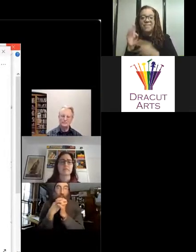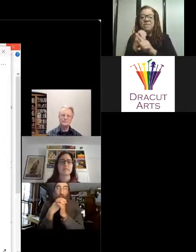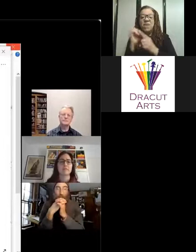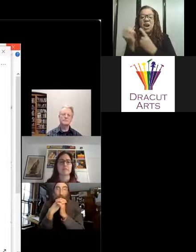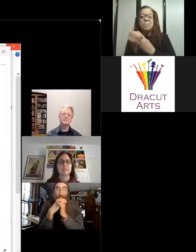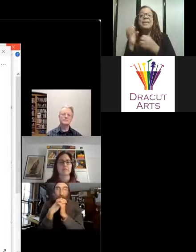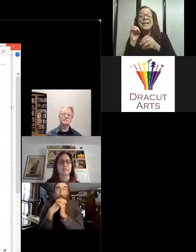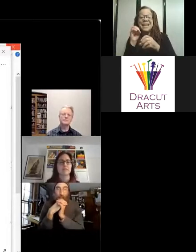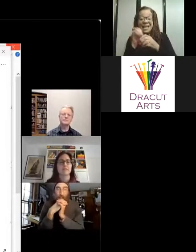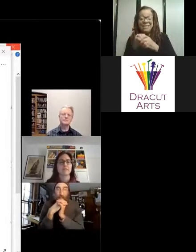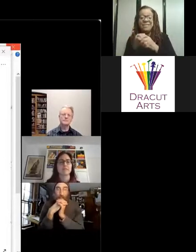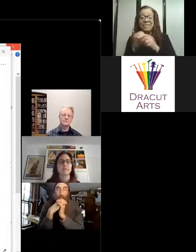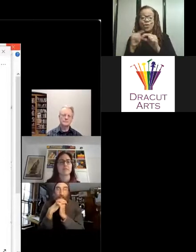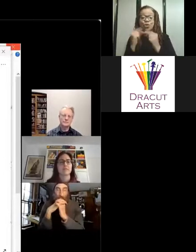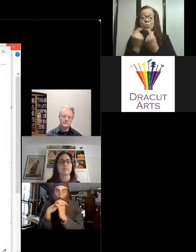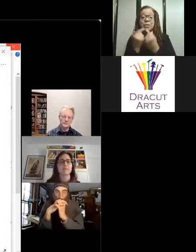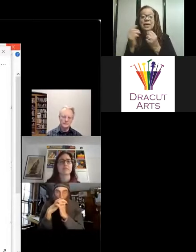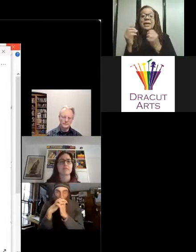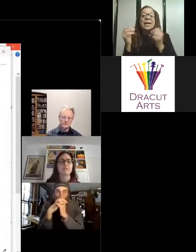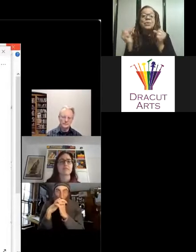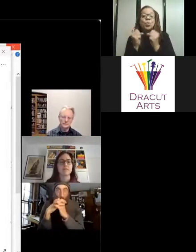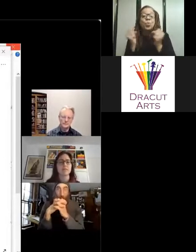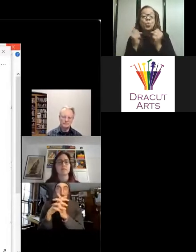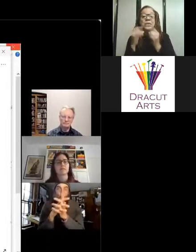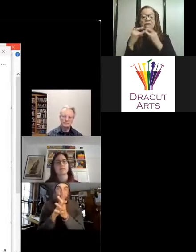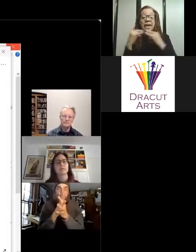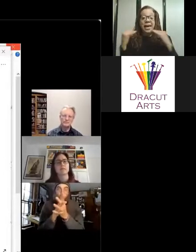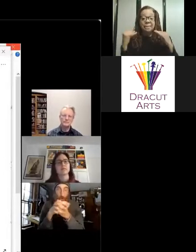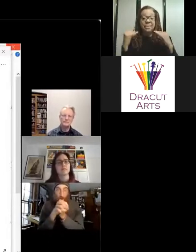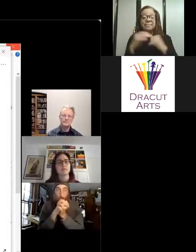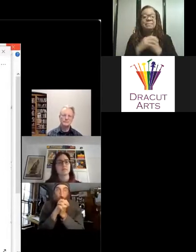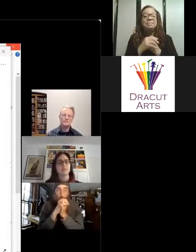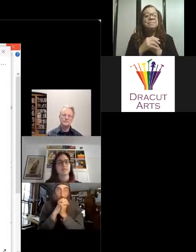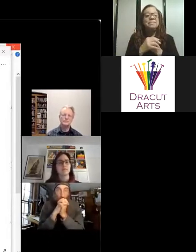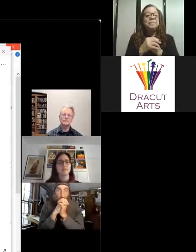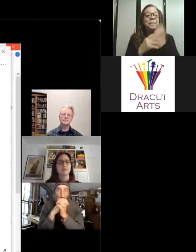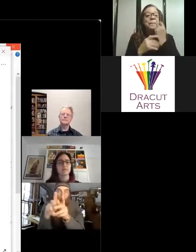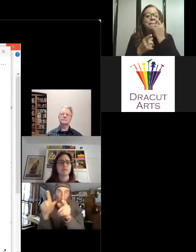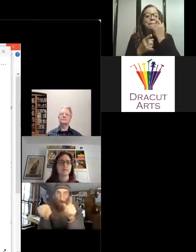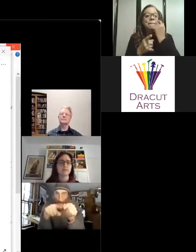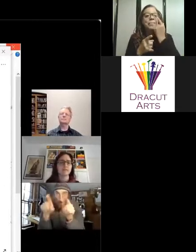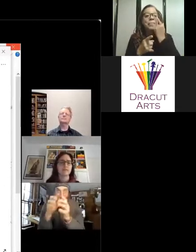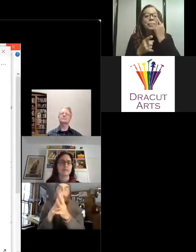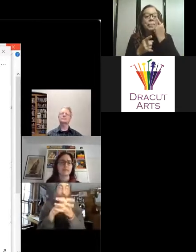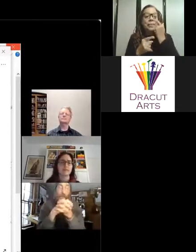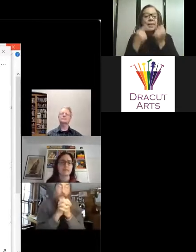camp, down at the front lines of this, um, of this Massachusetts regiment.